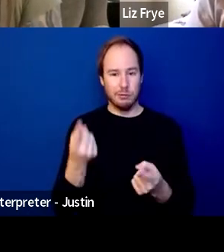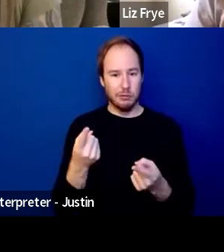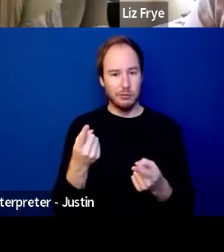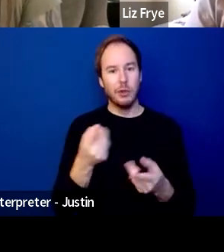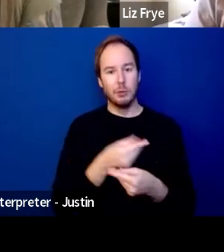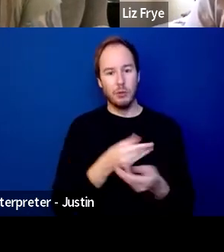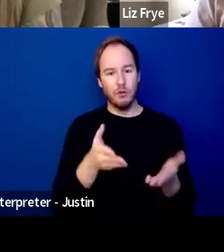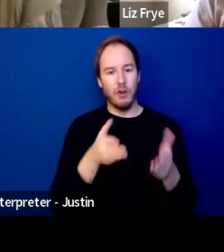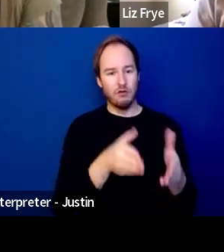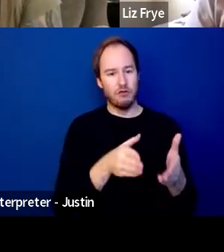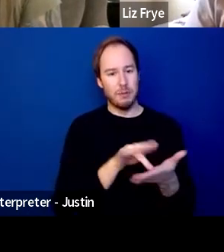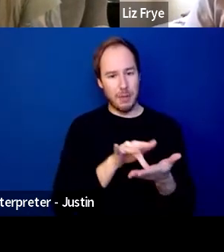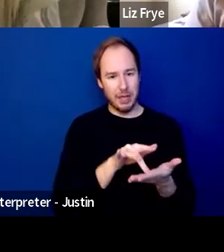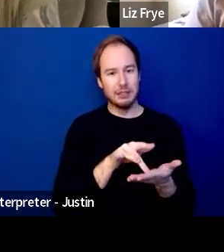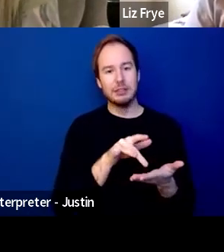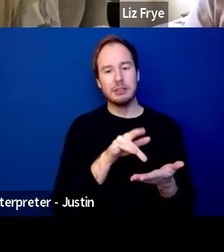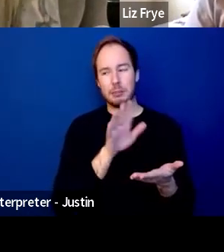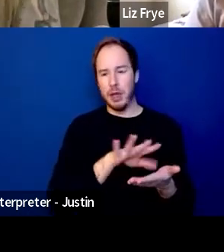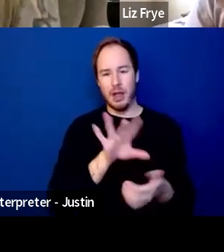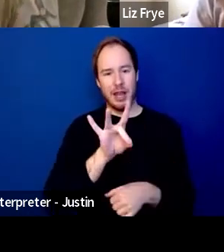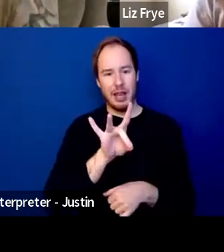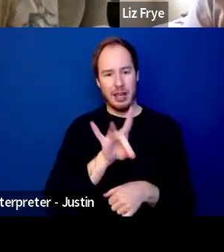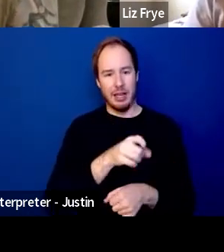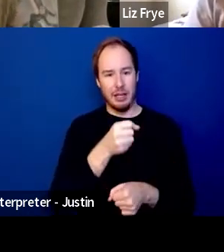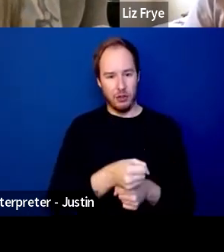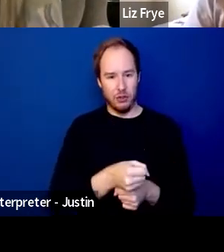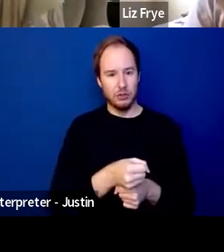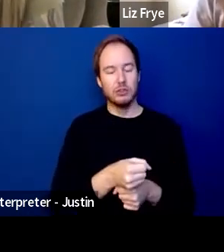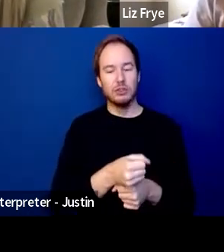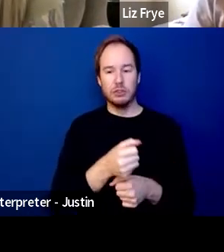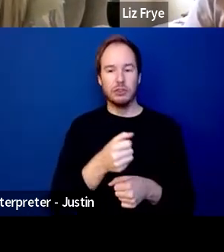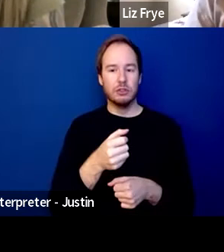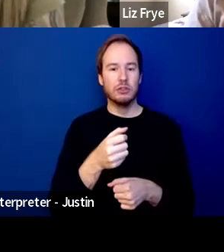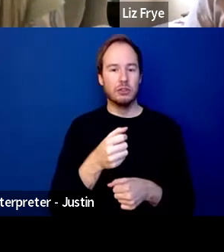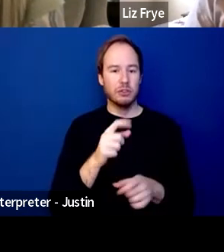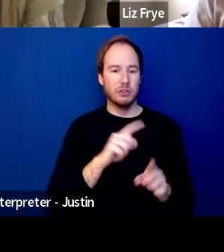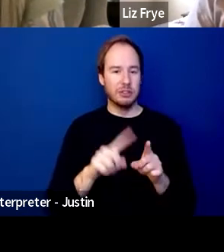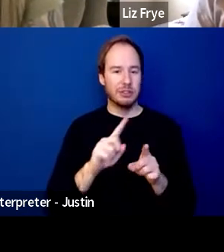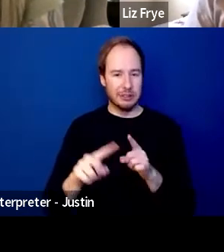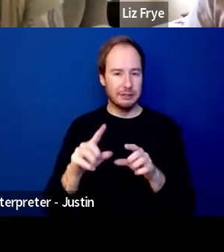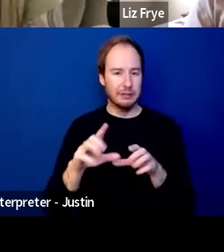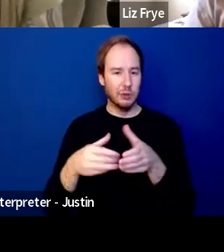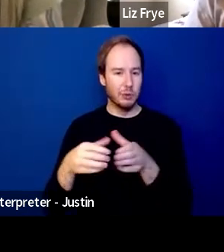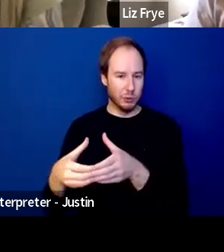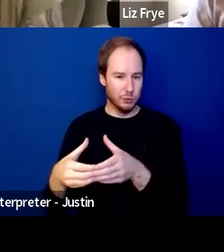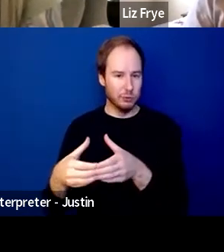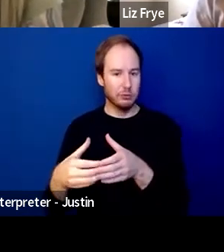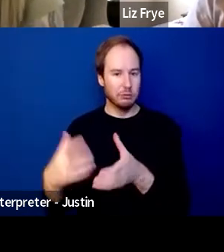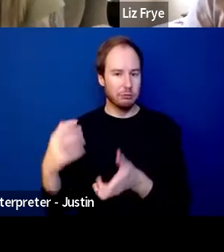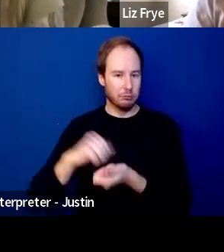for the last eight years with different entities. And now we partner with